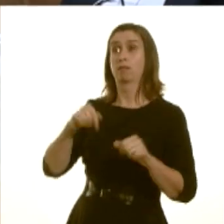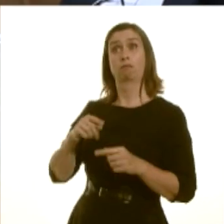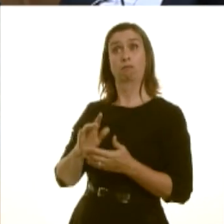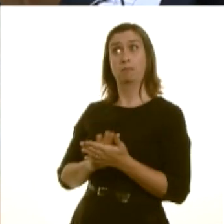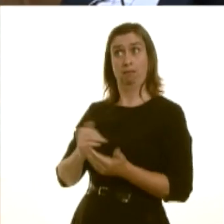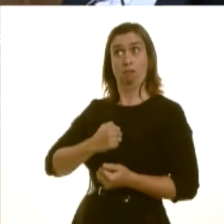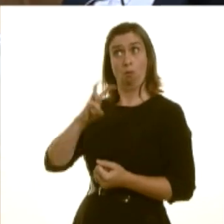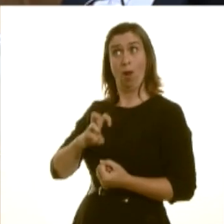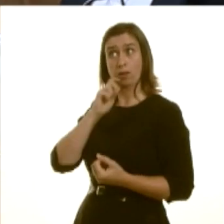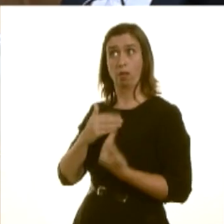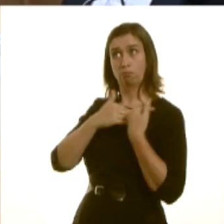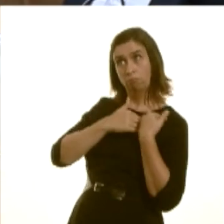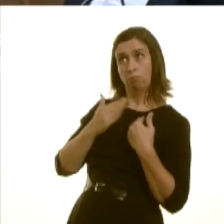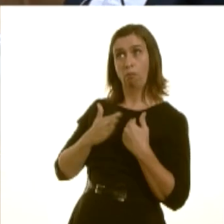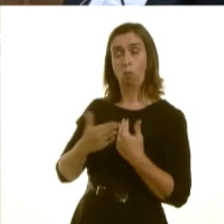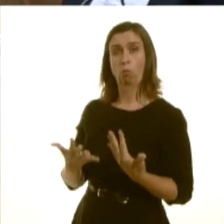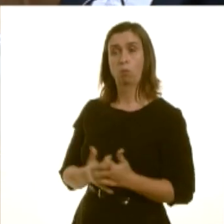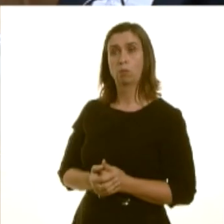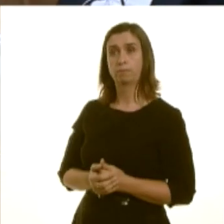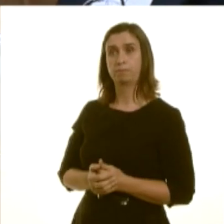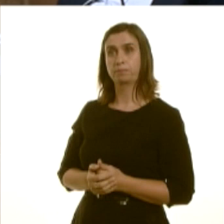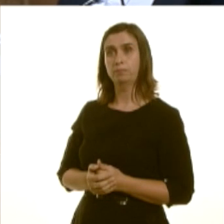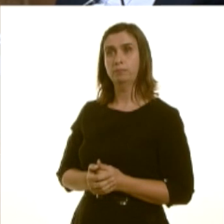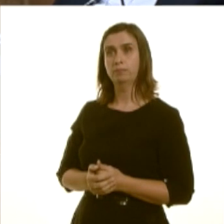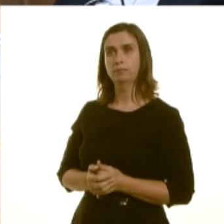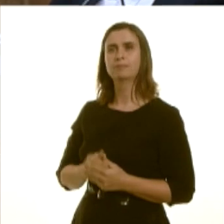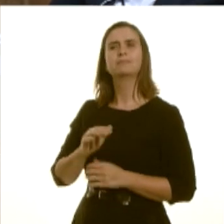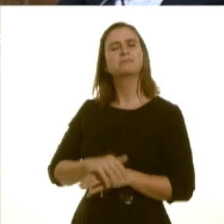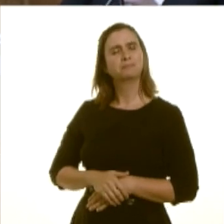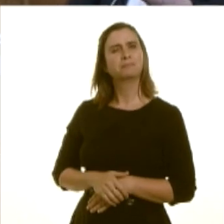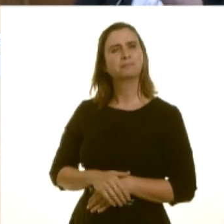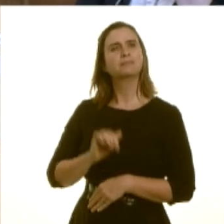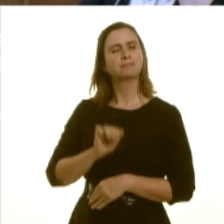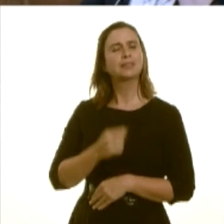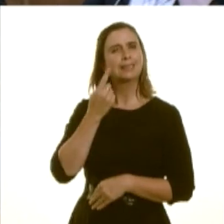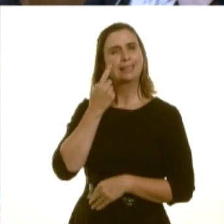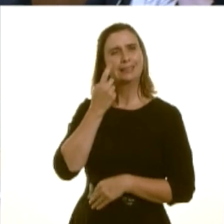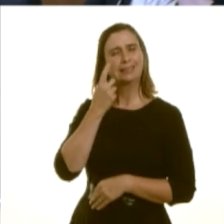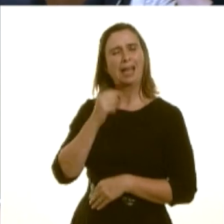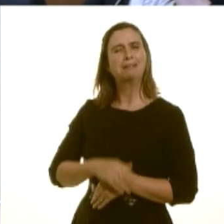Carwyn Jones: Absolutely. What was curious yesterday, Llywydd, was that I found myself